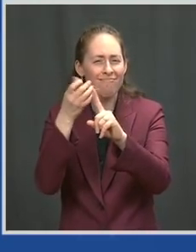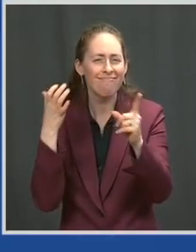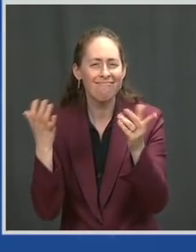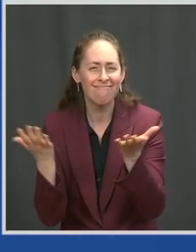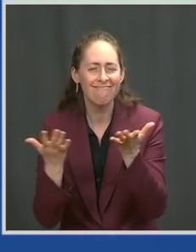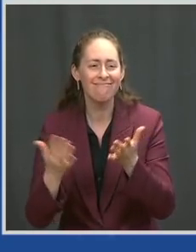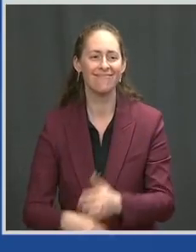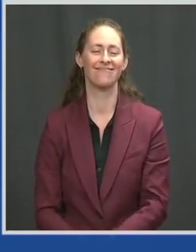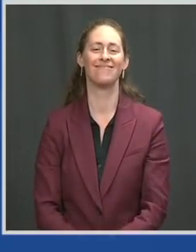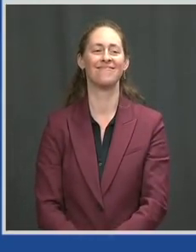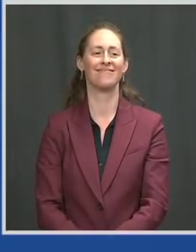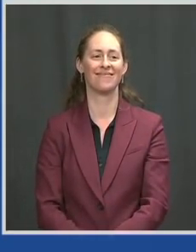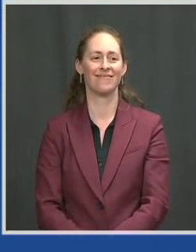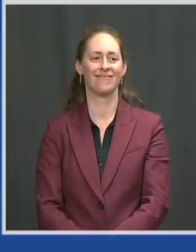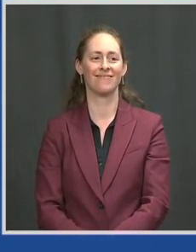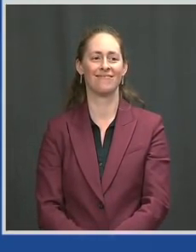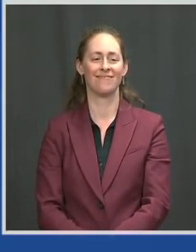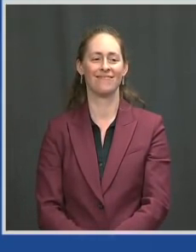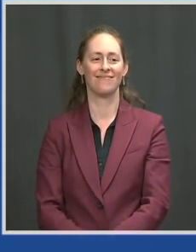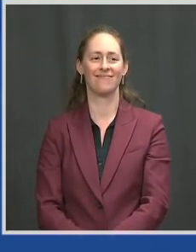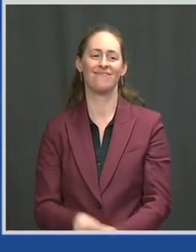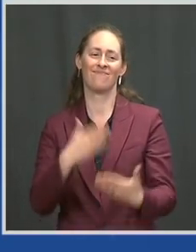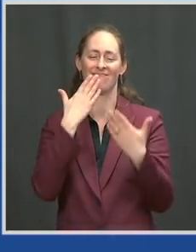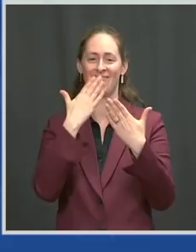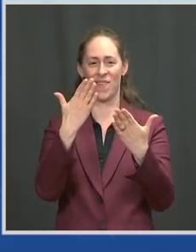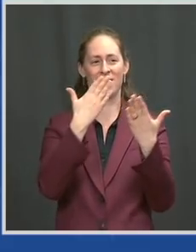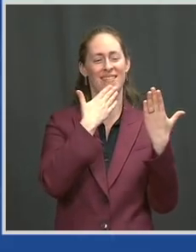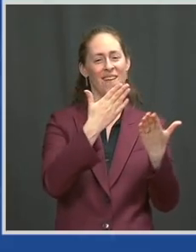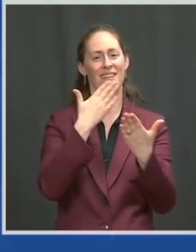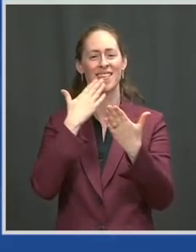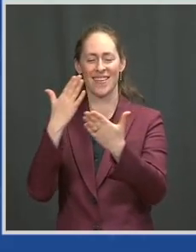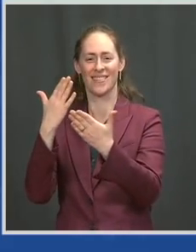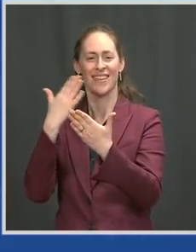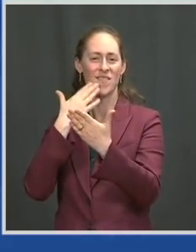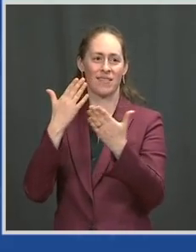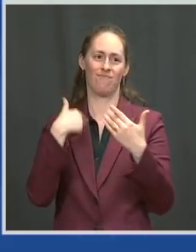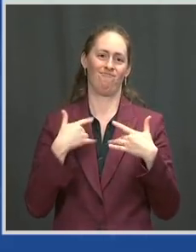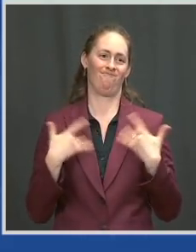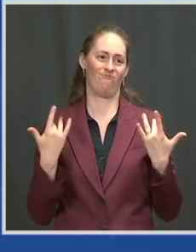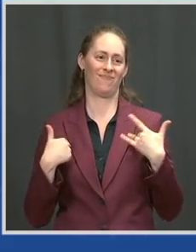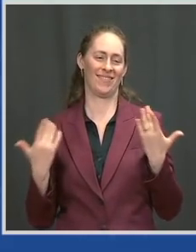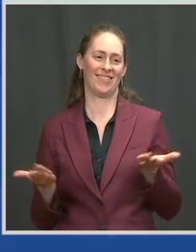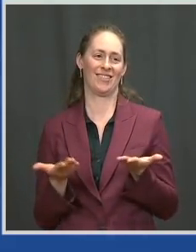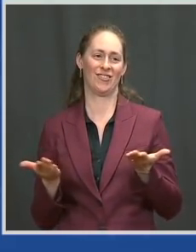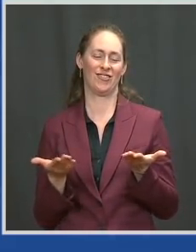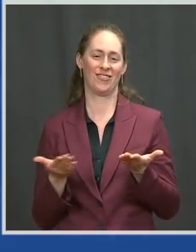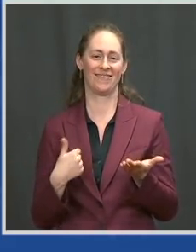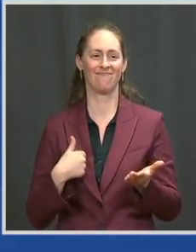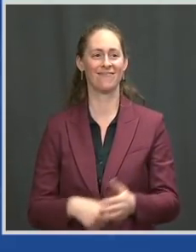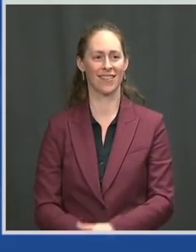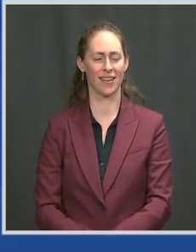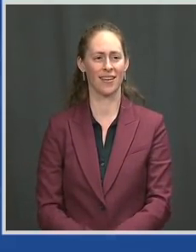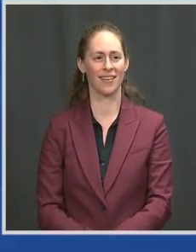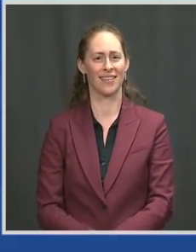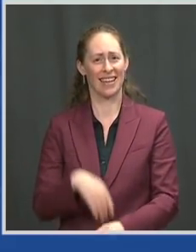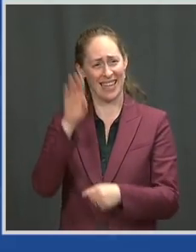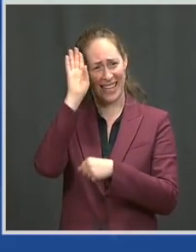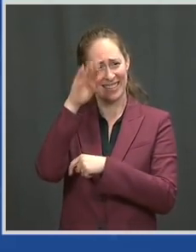We appreciate Jeff taking all of our complaints over the past few months. He's been -- he's been remarkable in helping us